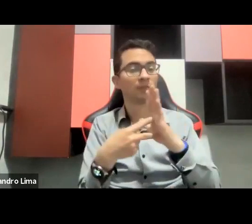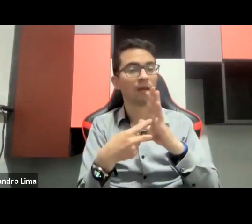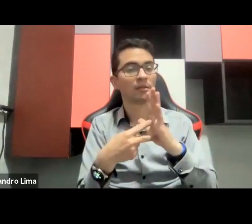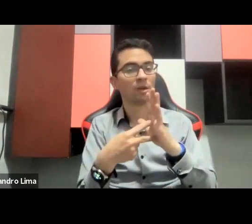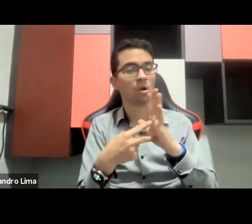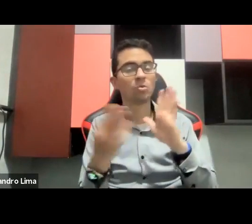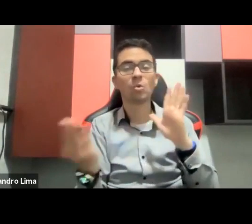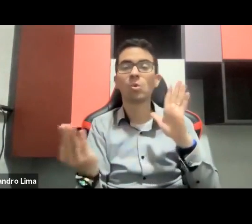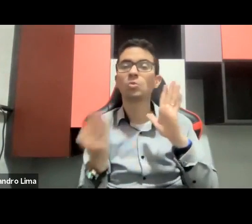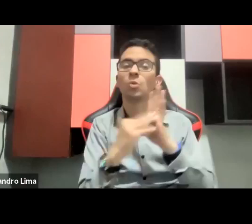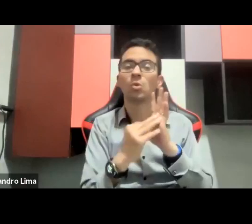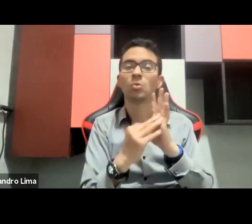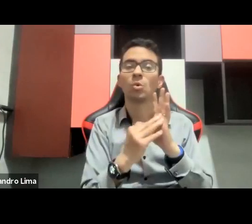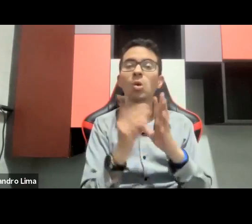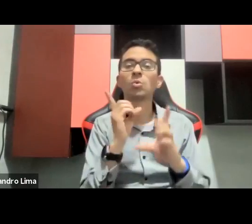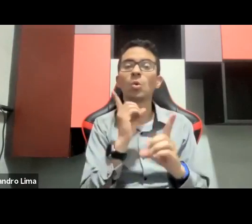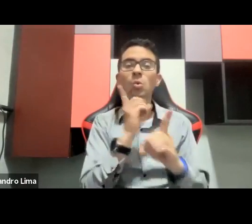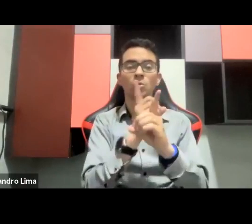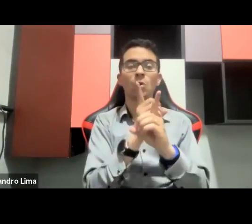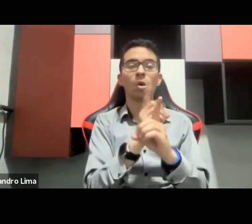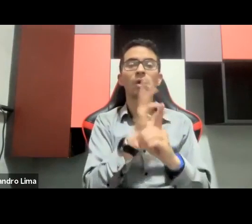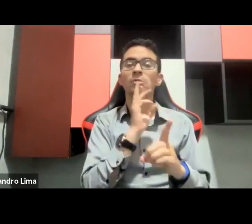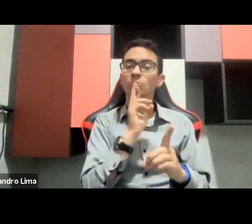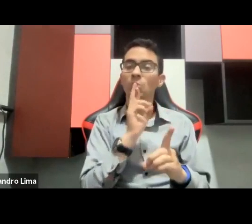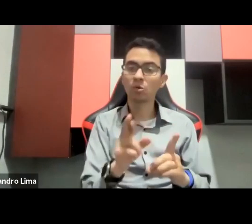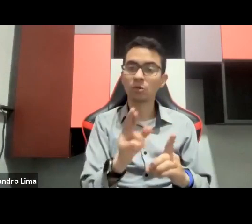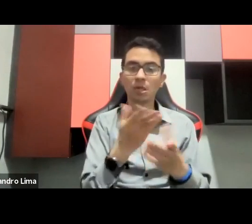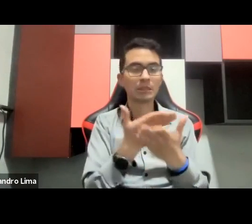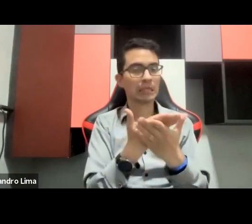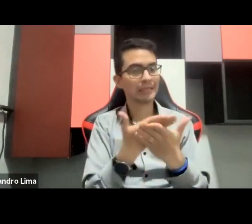contradiction. on of an activity or on of an activity or two souls